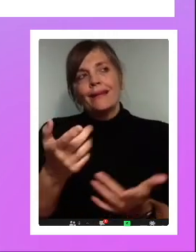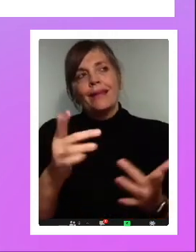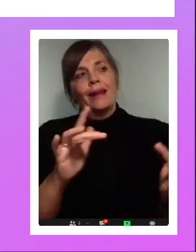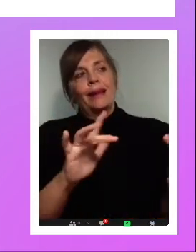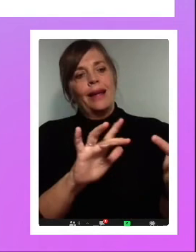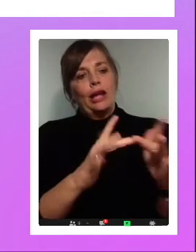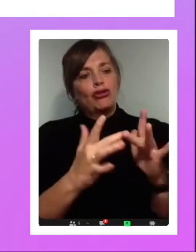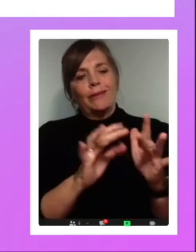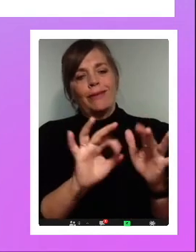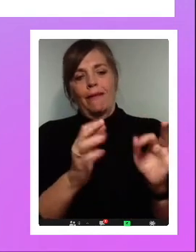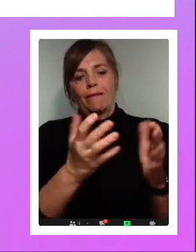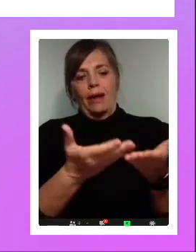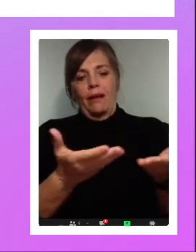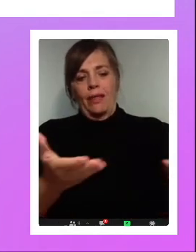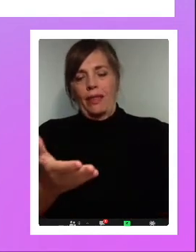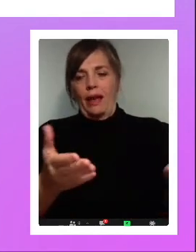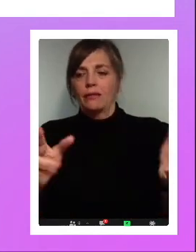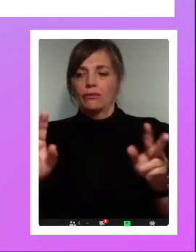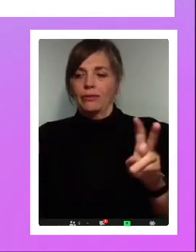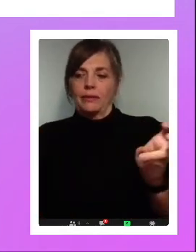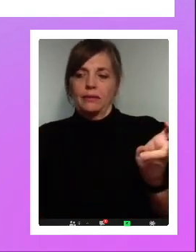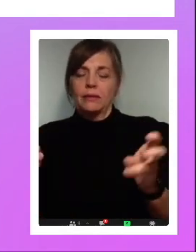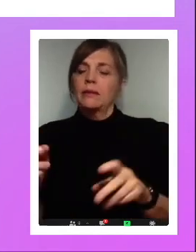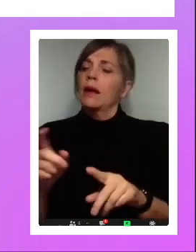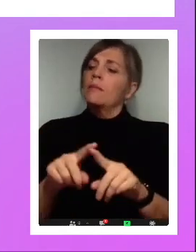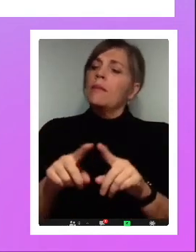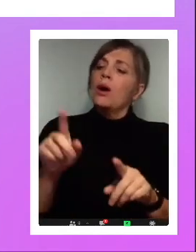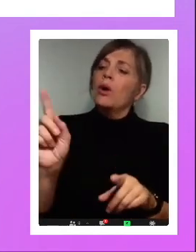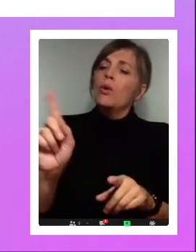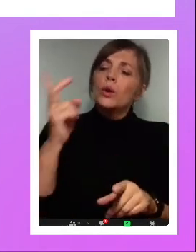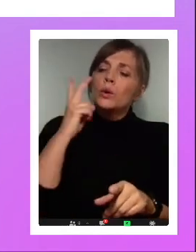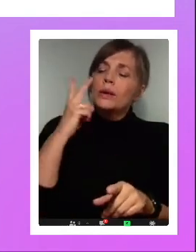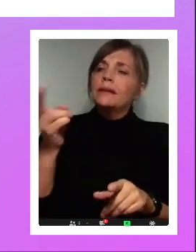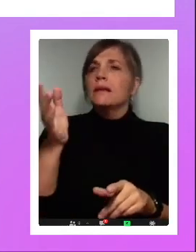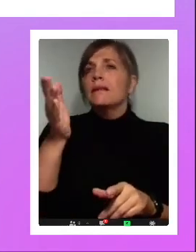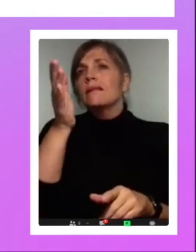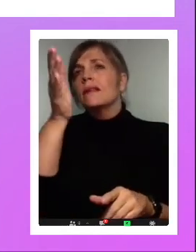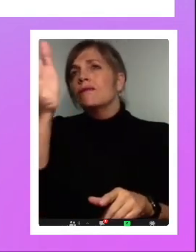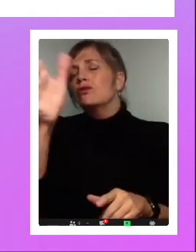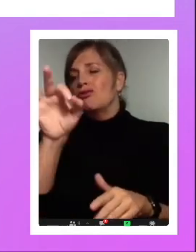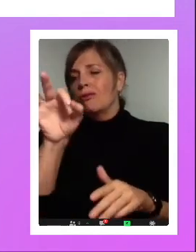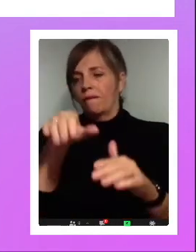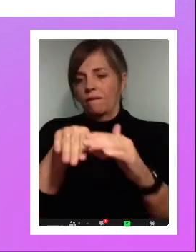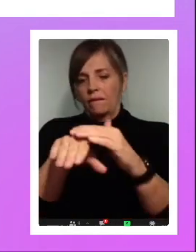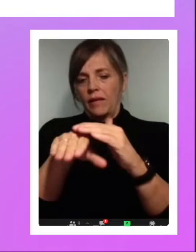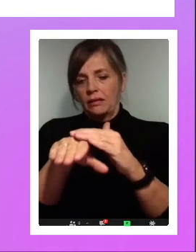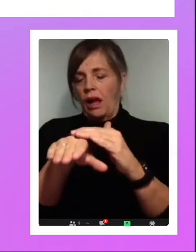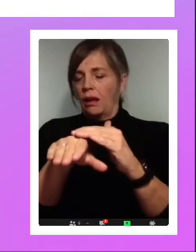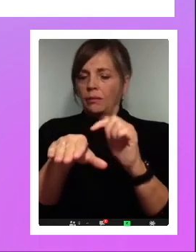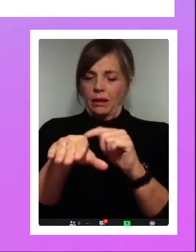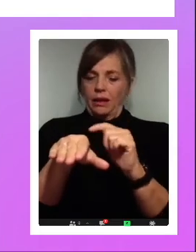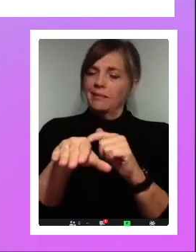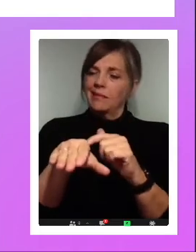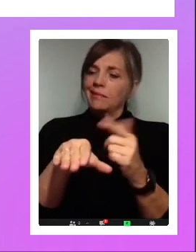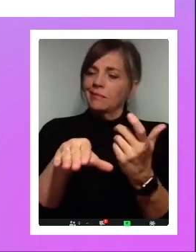where do you see the future of accessibility being impacted by by the internet of things?